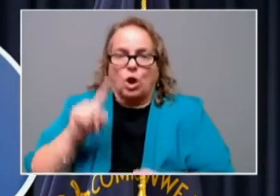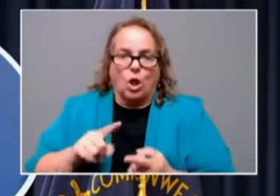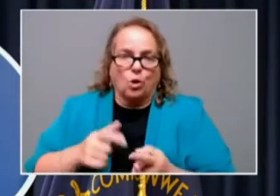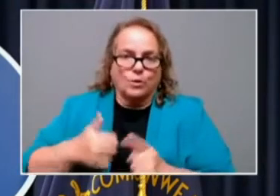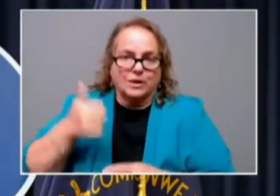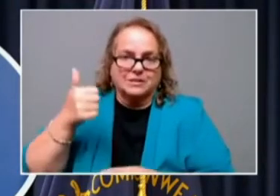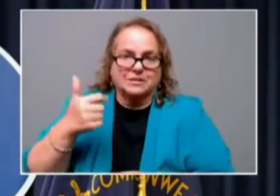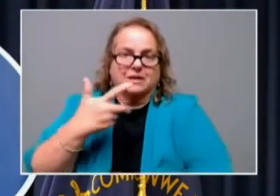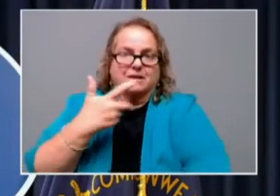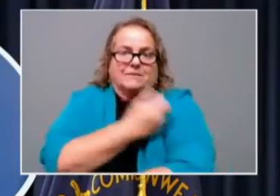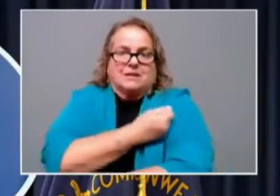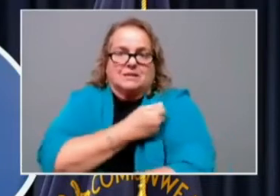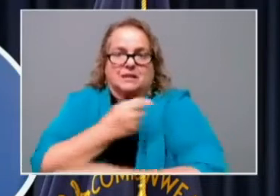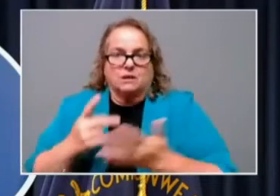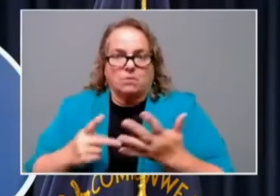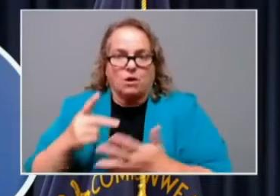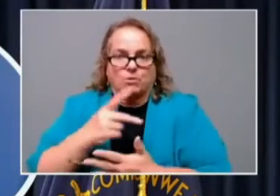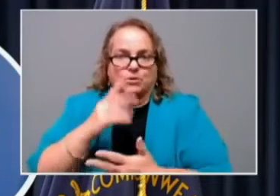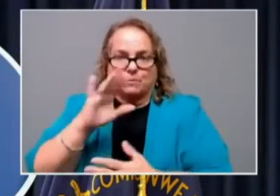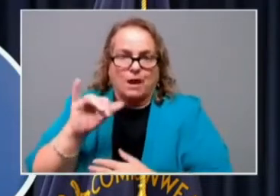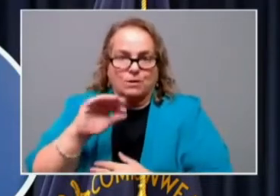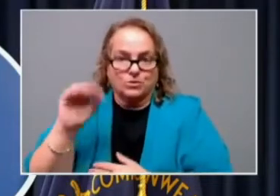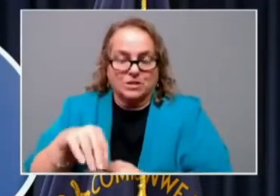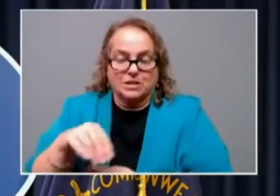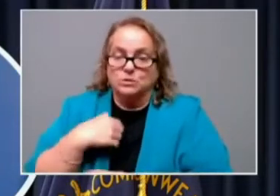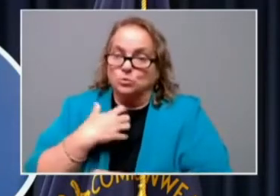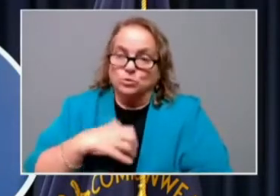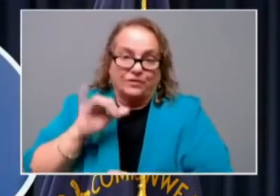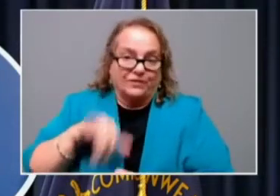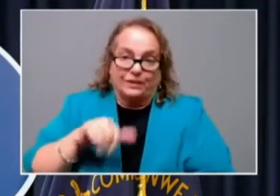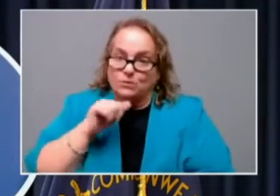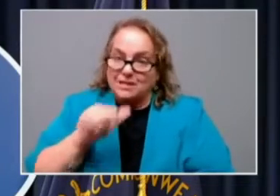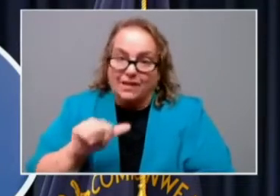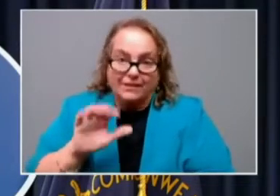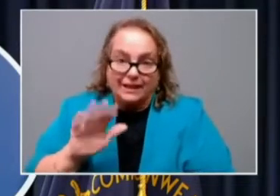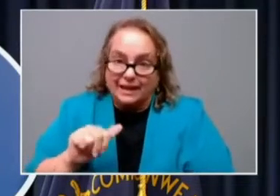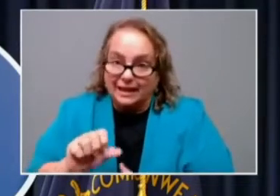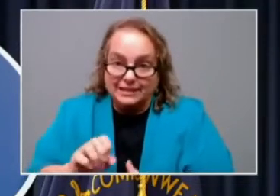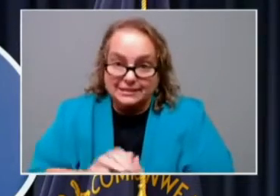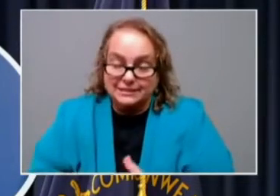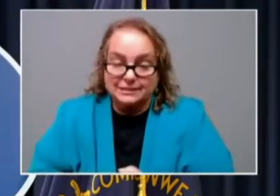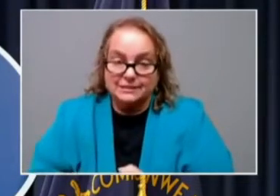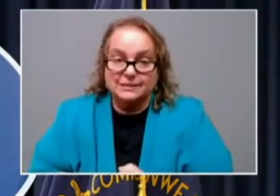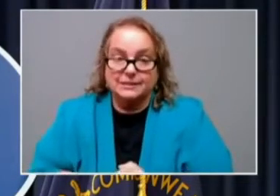And I wish that that wasn't the case when it could either be with with what